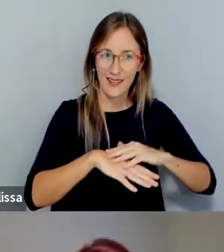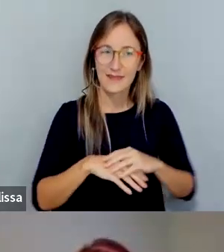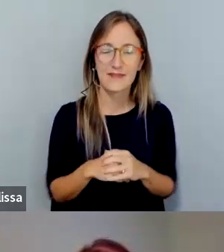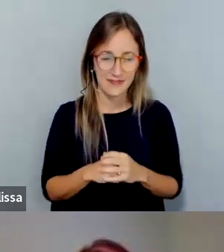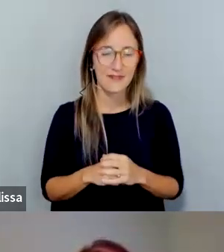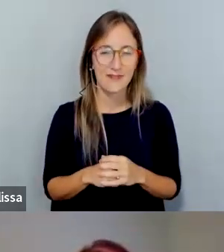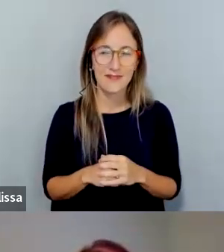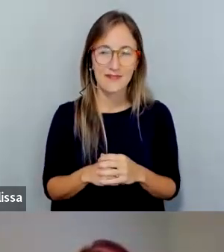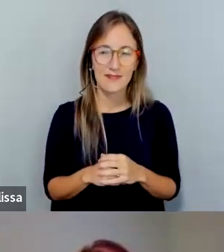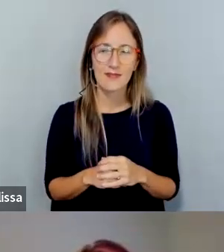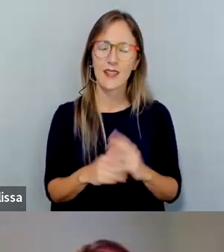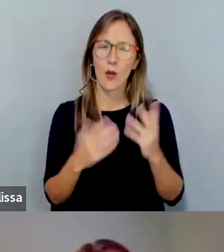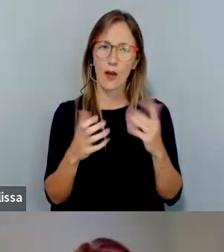all of his speeches with -- he used to end all of his speeches with.